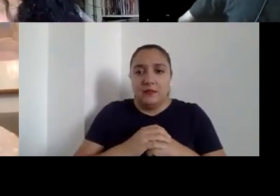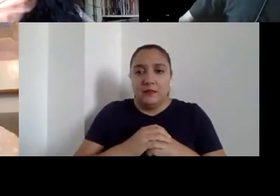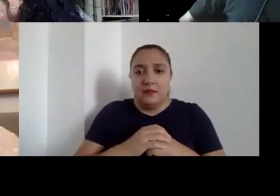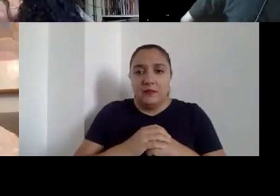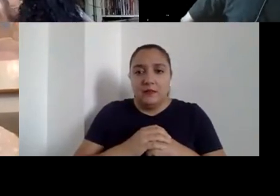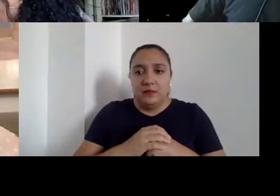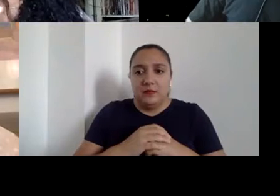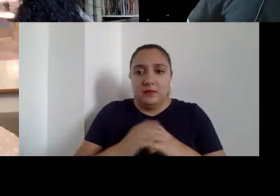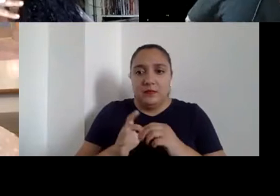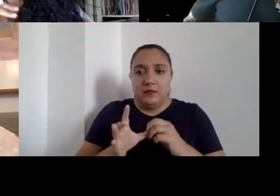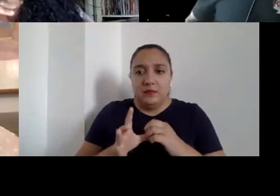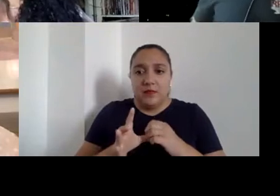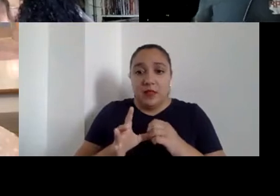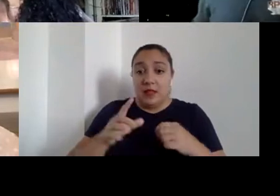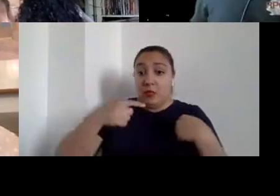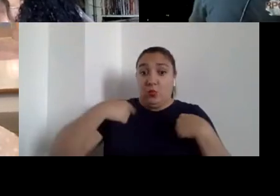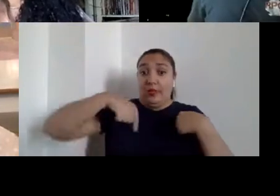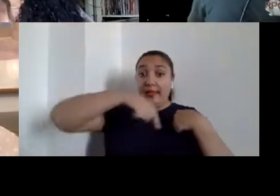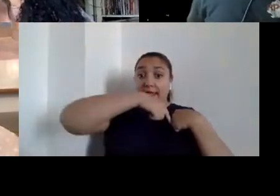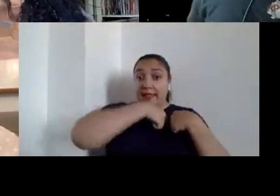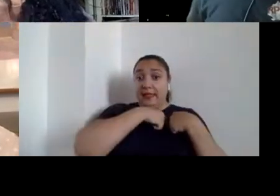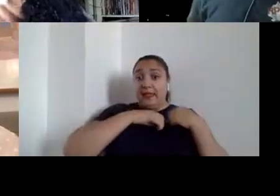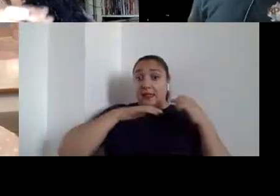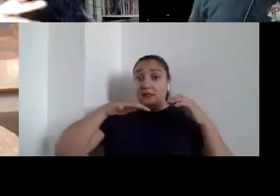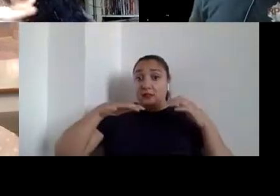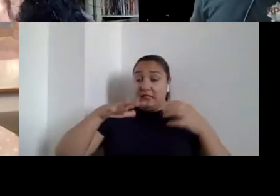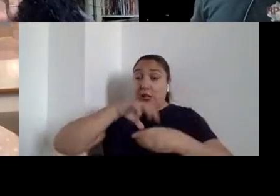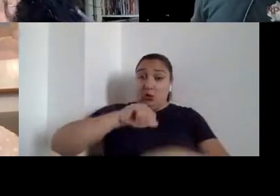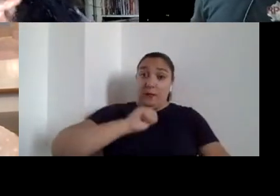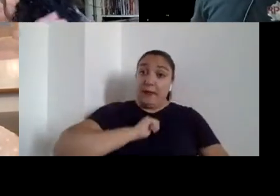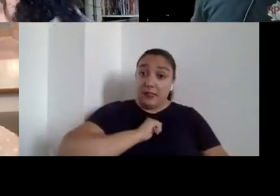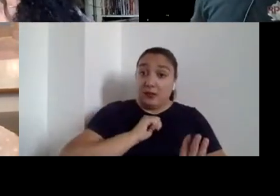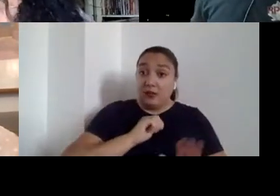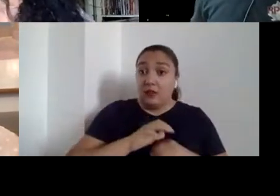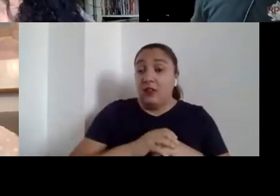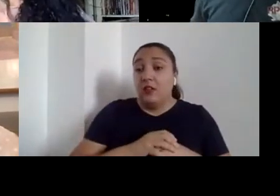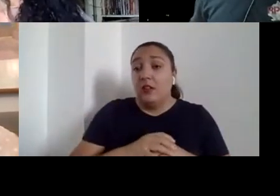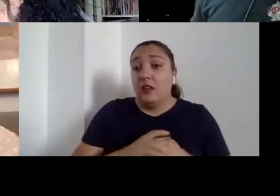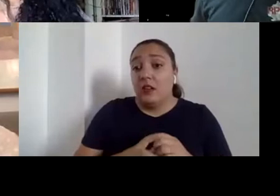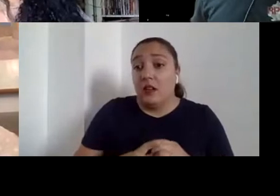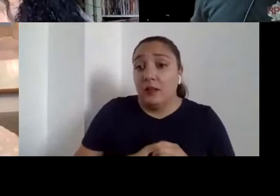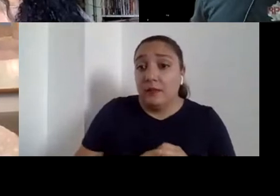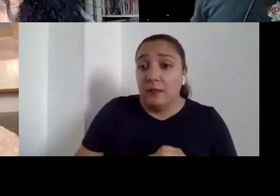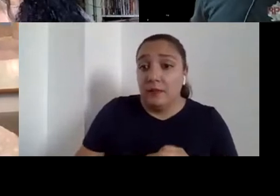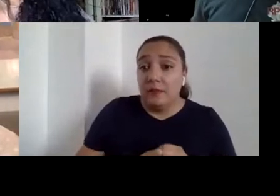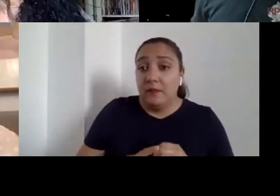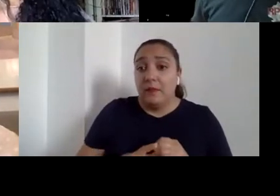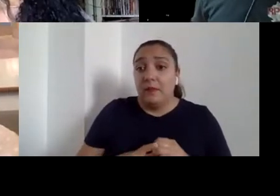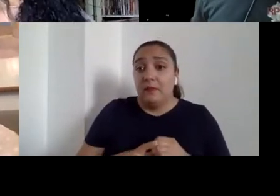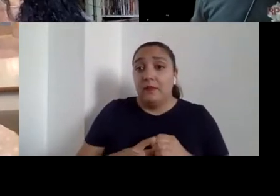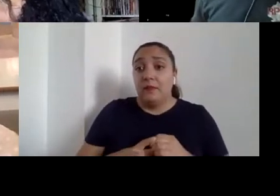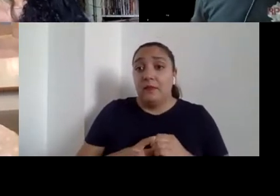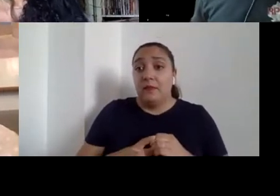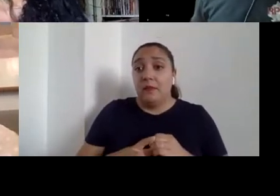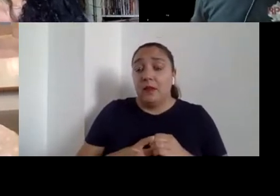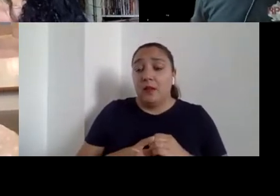myself, that is why I said also, that is why I like the social media. We are institution,